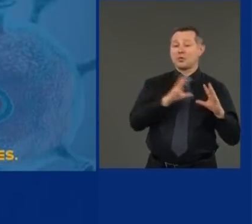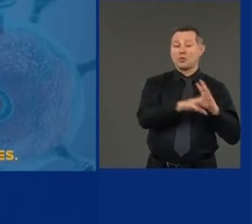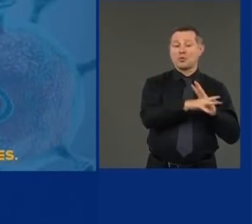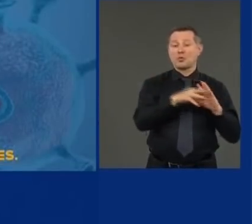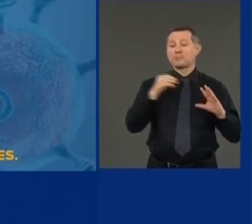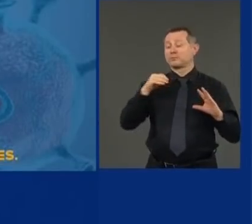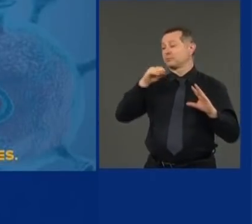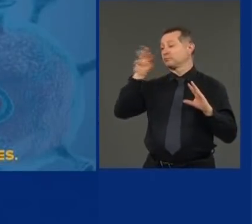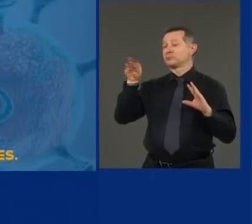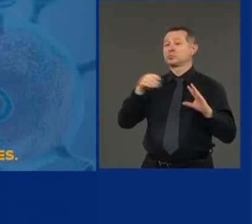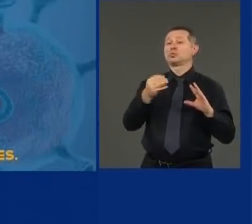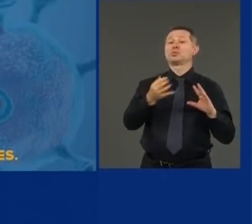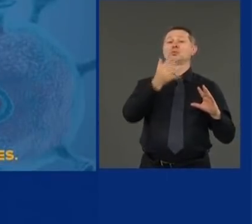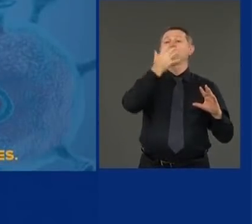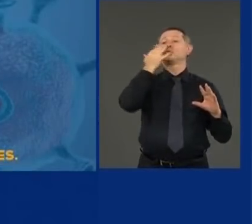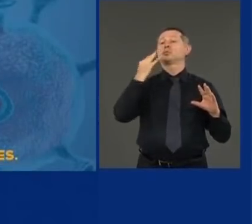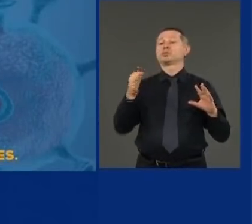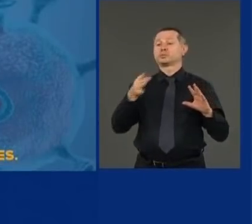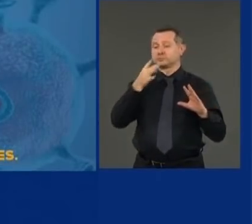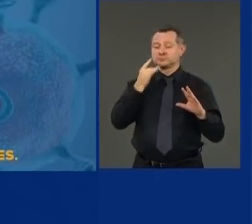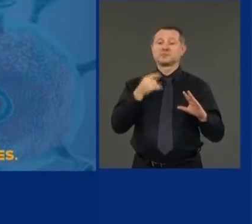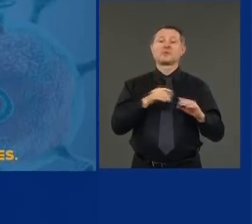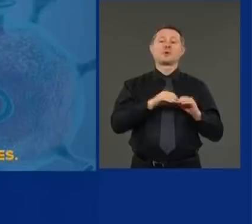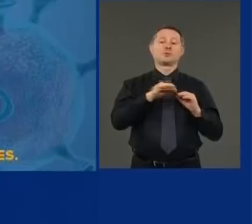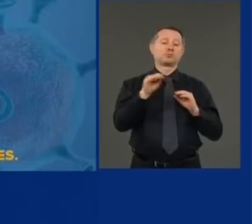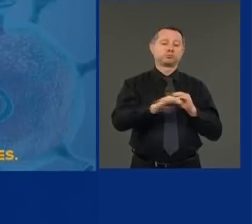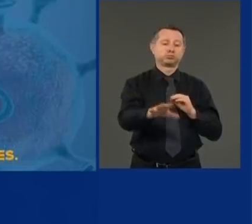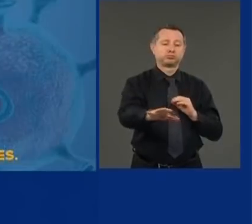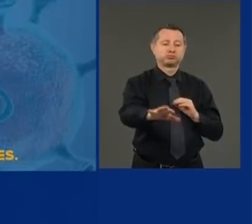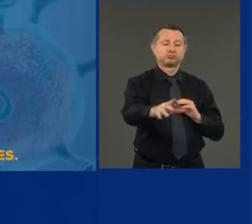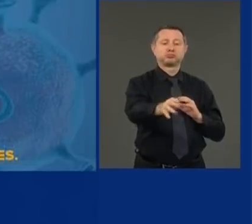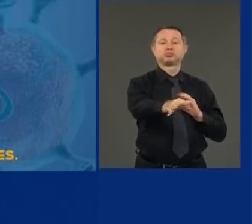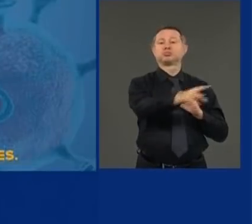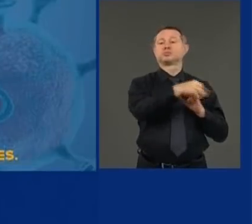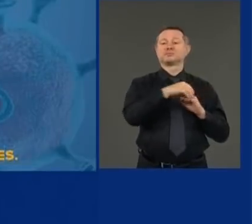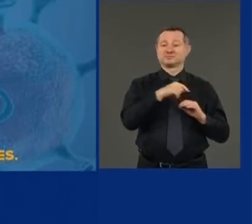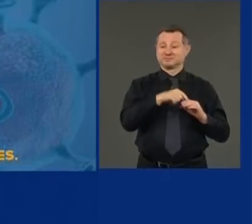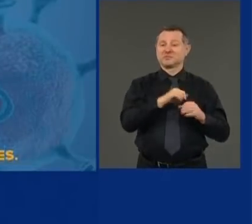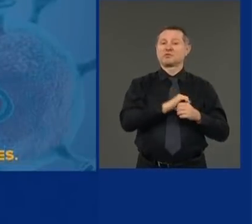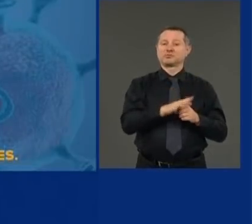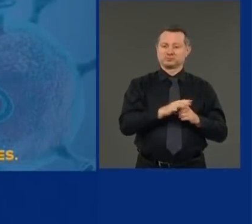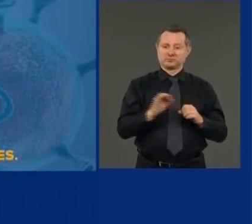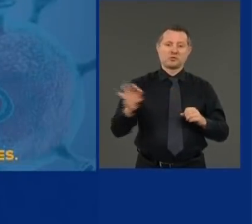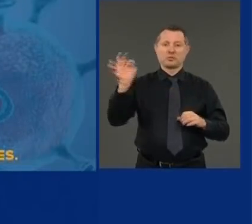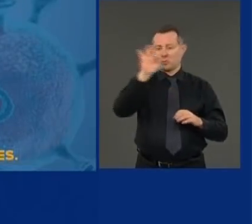YOU HEAR THIS IS AN AIR CONDITIONED BUILDING, IT'S BRINGING AIR UP INTO THE HVAC